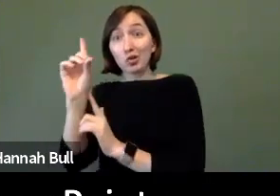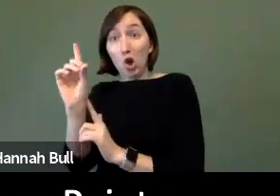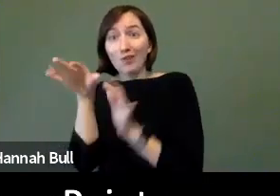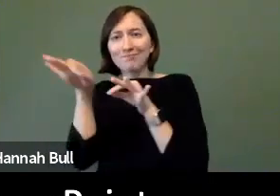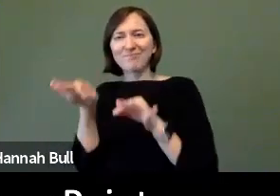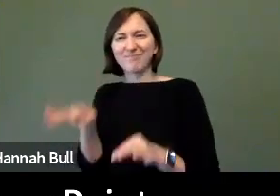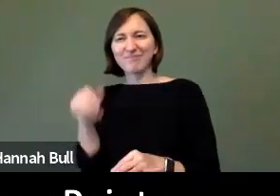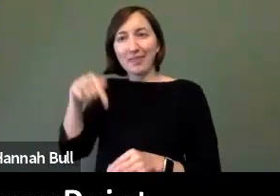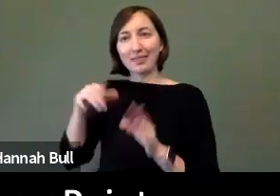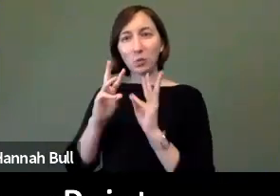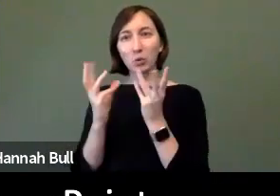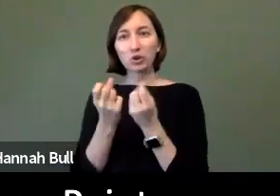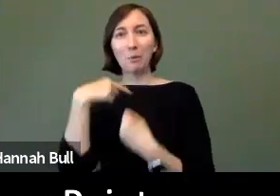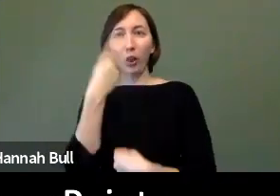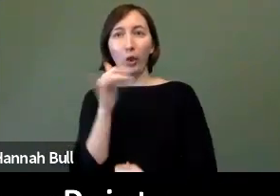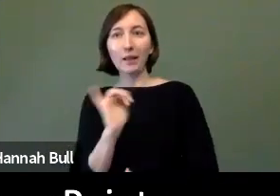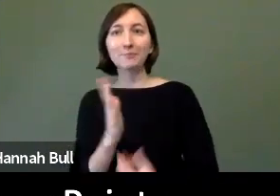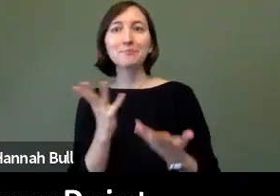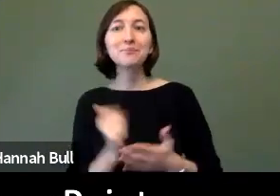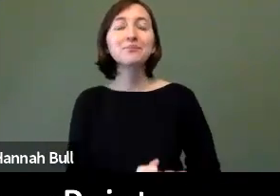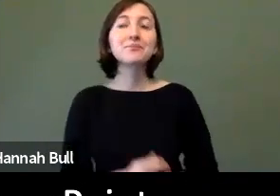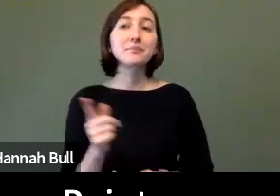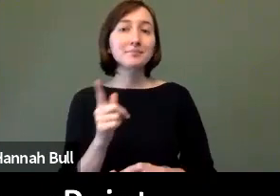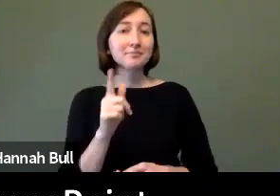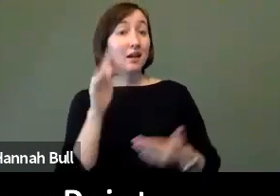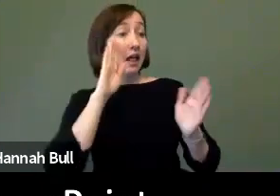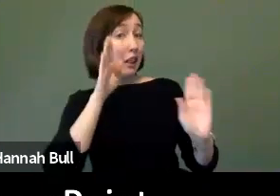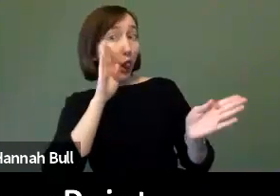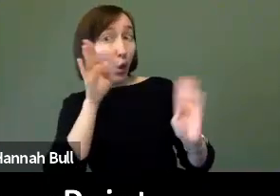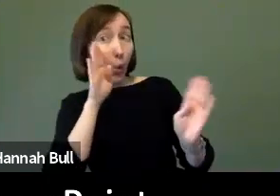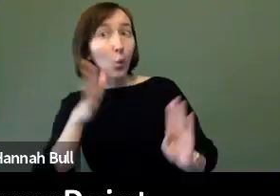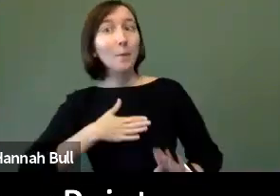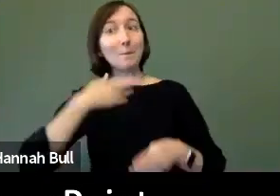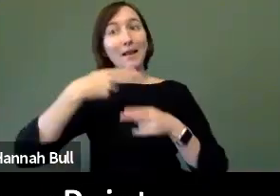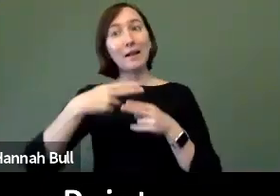Liz Persaud: Hey, everyone. I'm the program and outreach manager